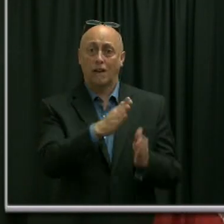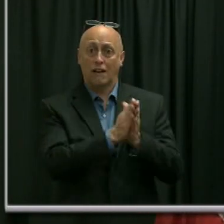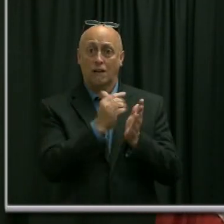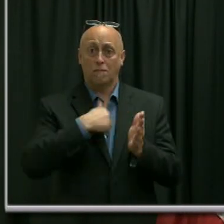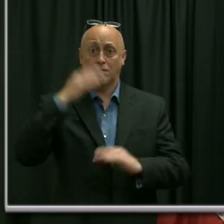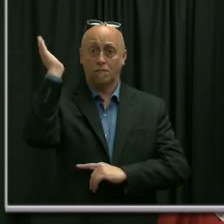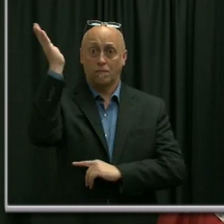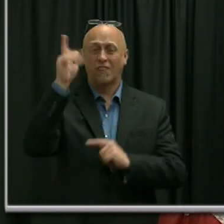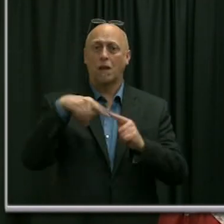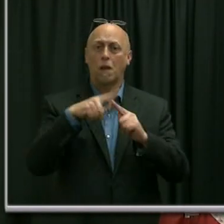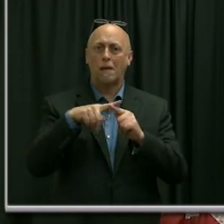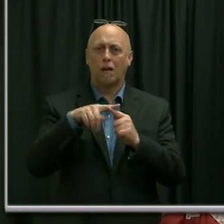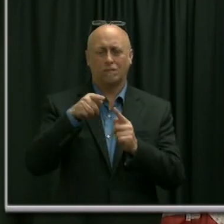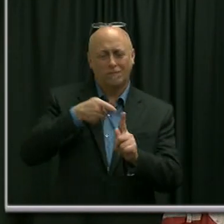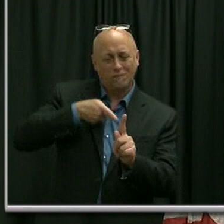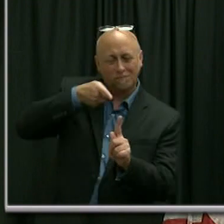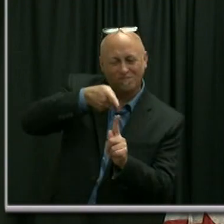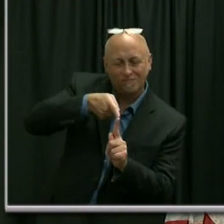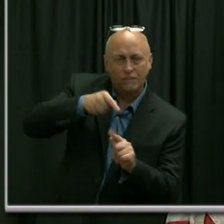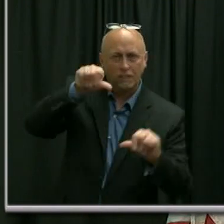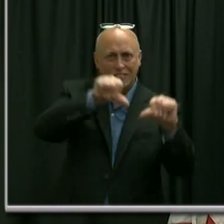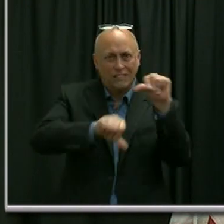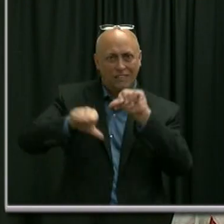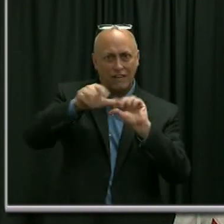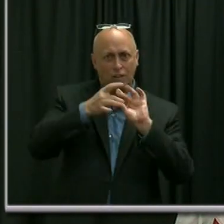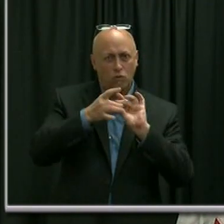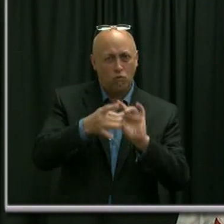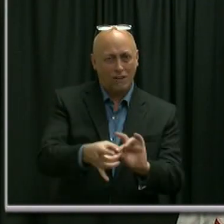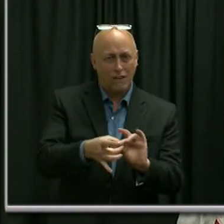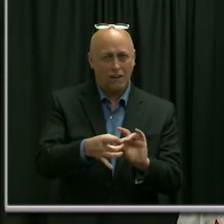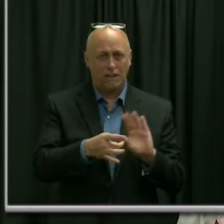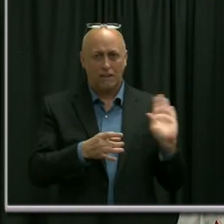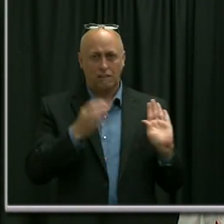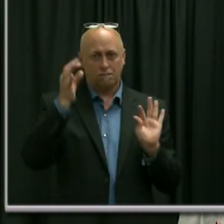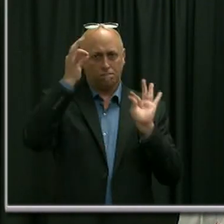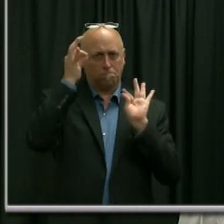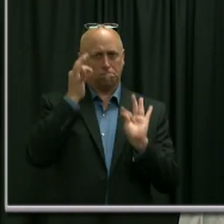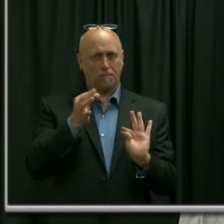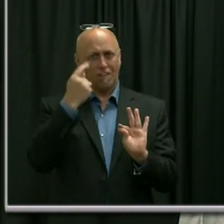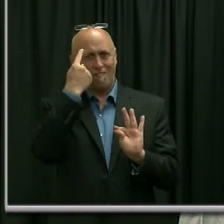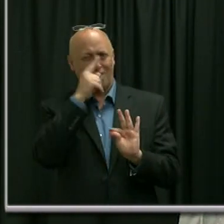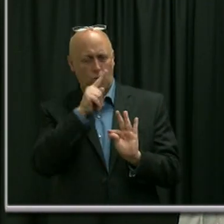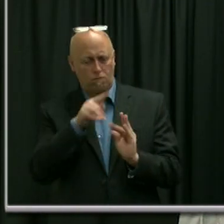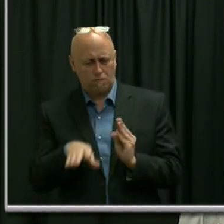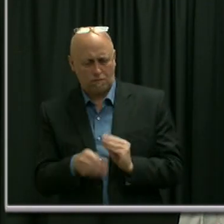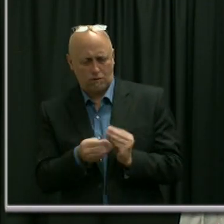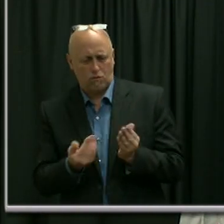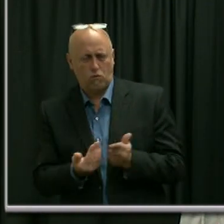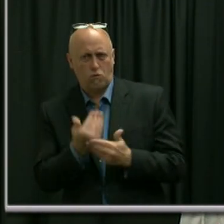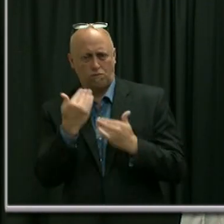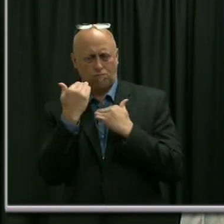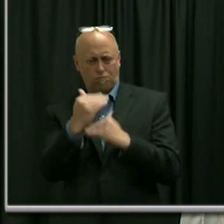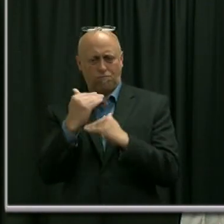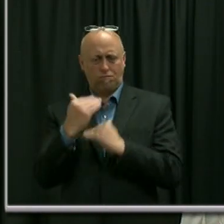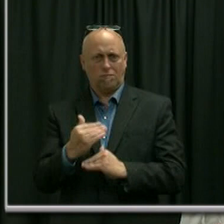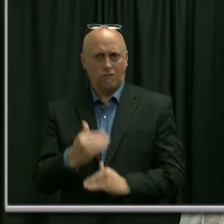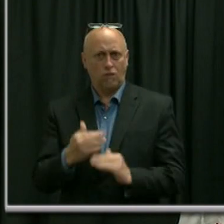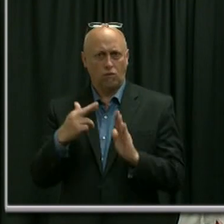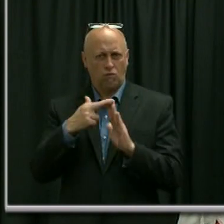MERCO PRESS ME TO SPEAK THIS MORNING REGARDING THE SCIENCE